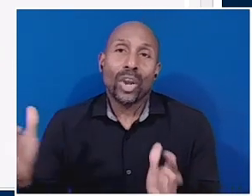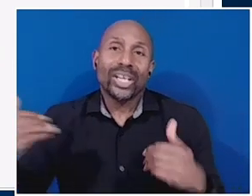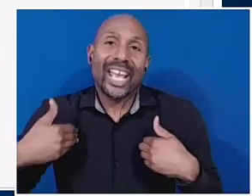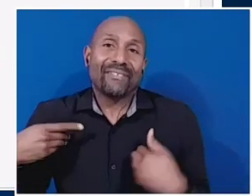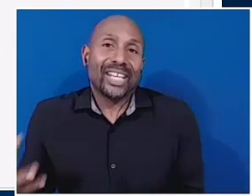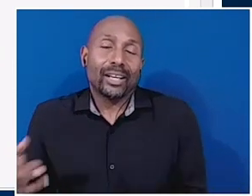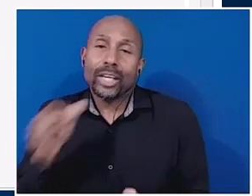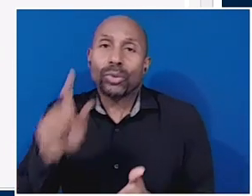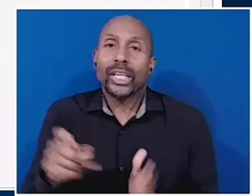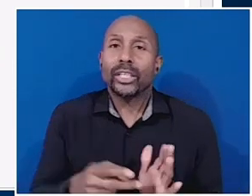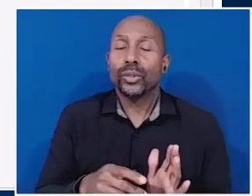Okay. Thank you, Jamie.